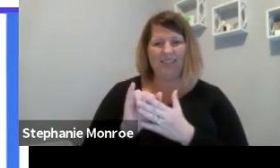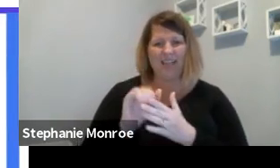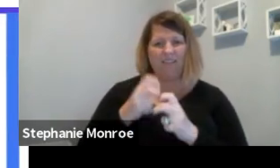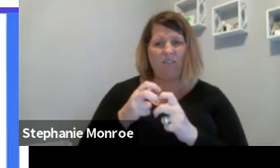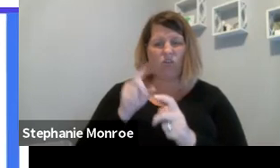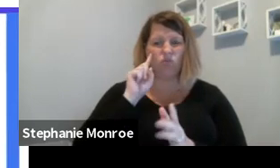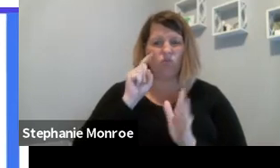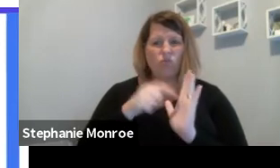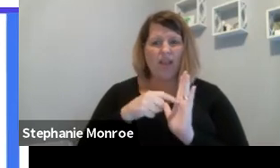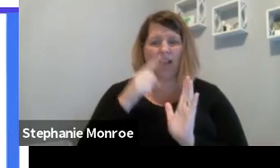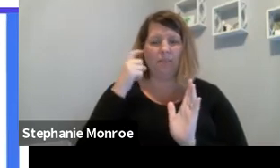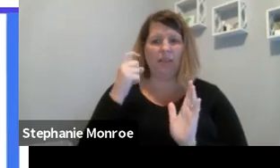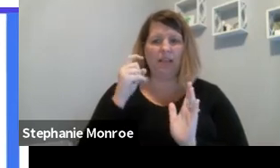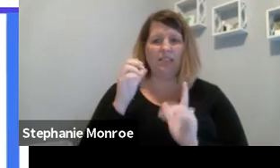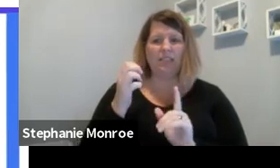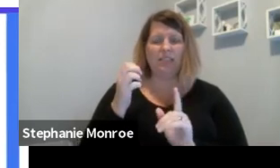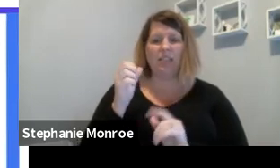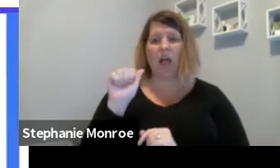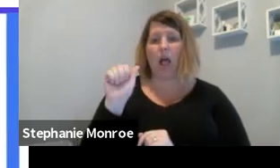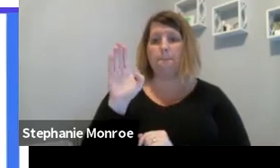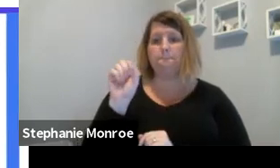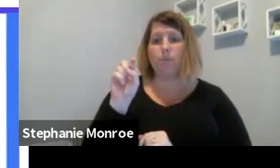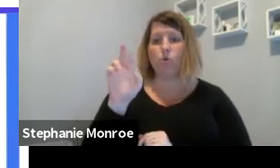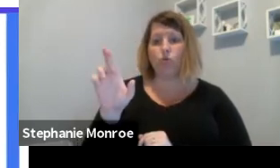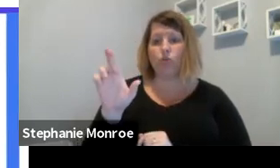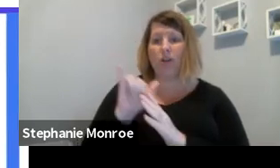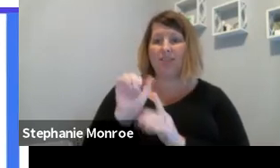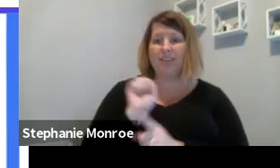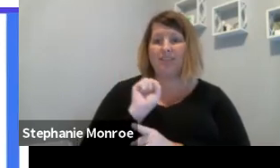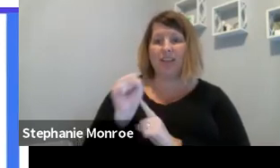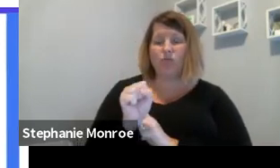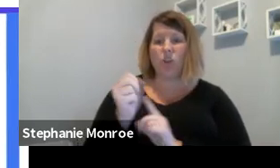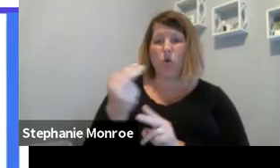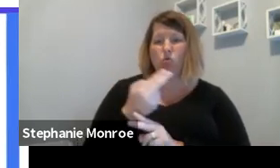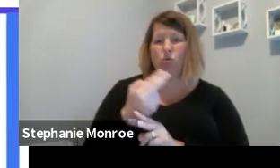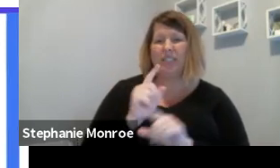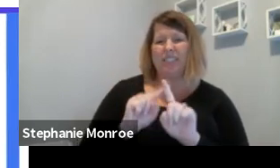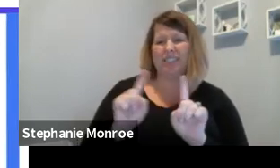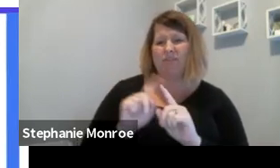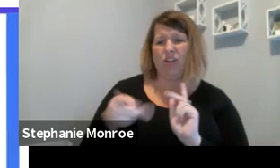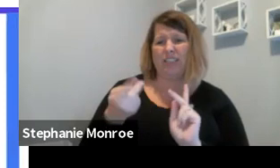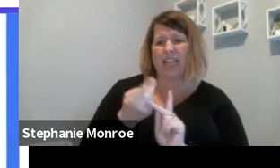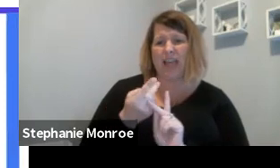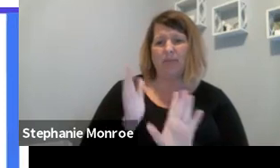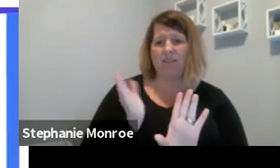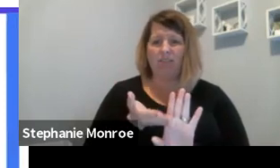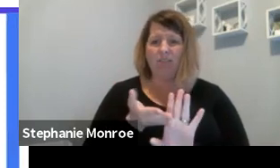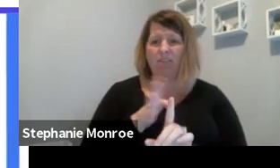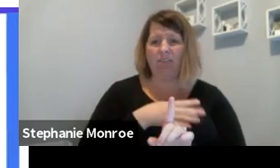because the abuser in these cases uses different forms of manipulation.